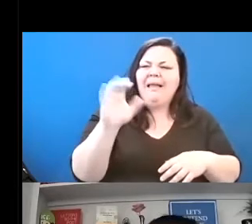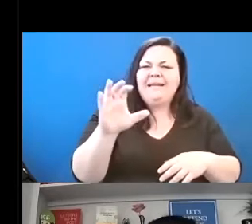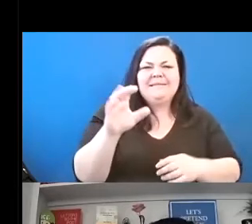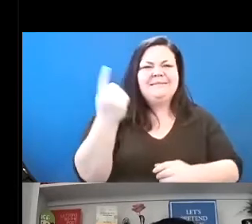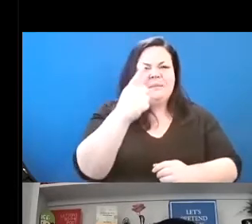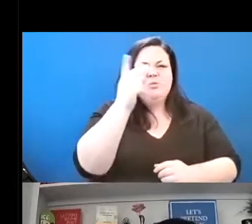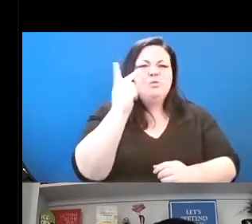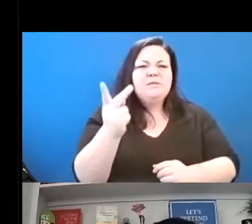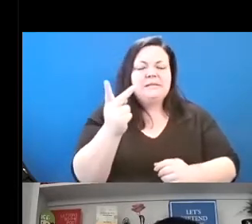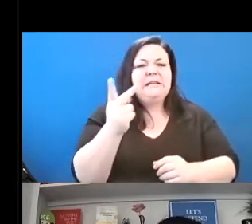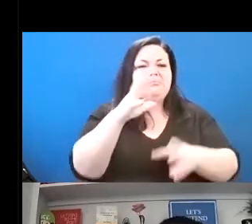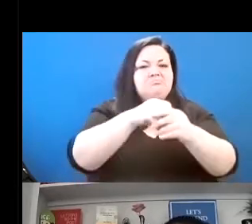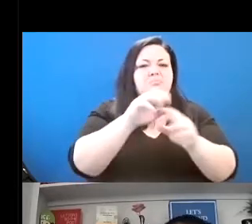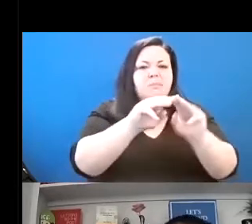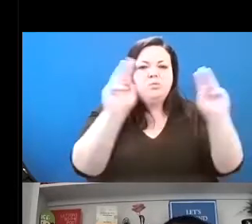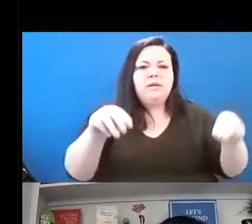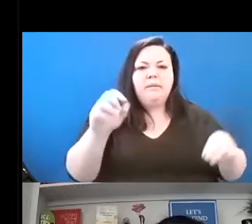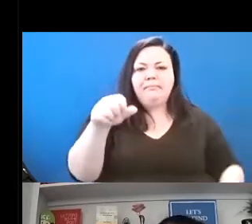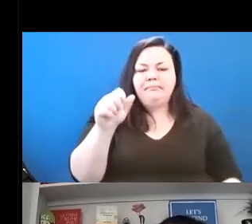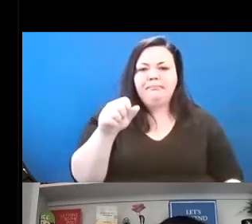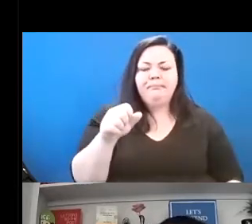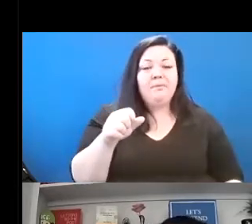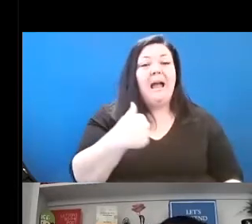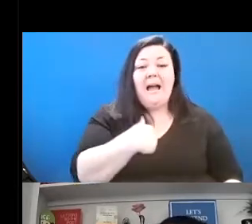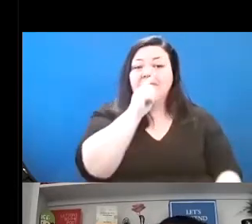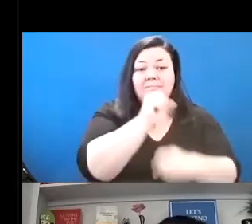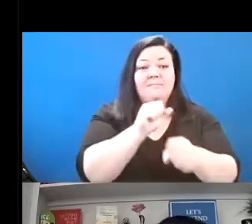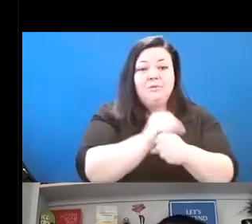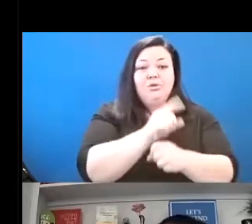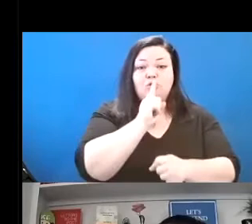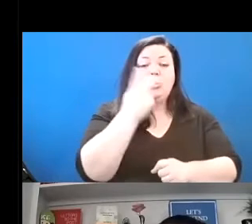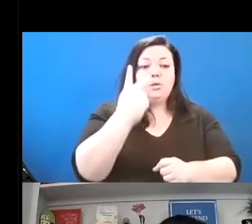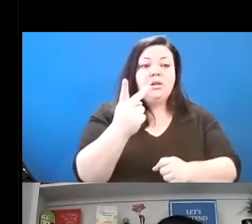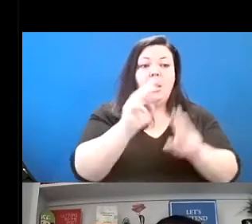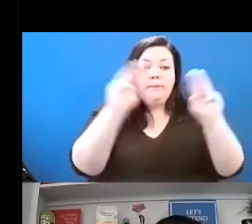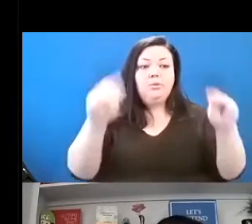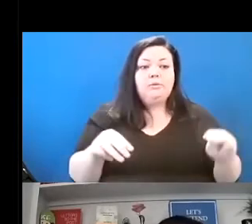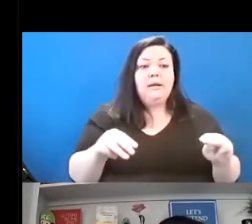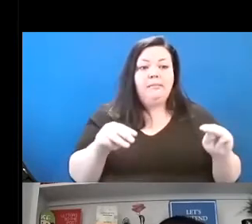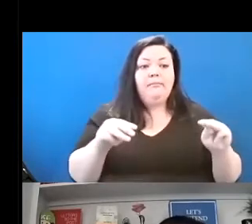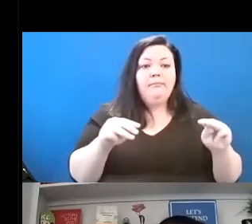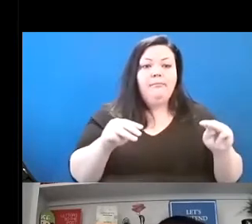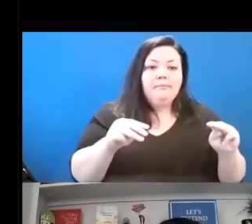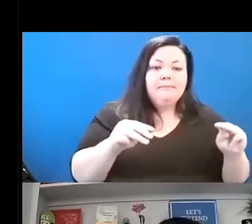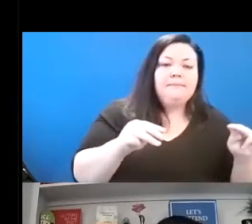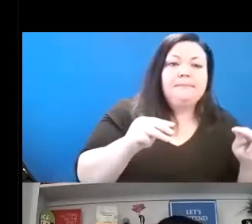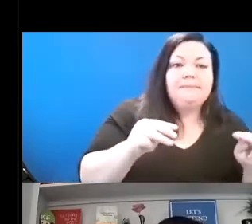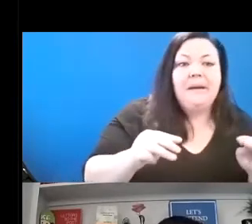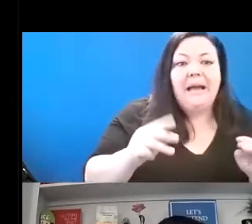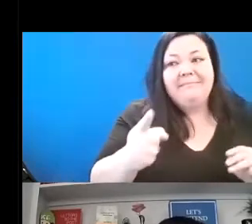in a museum um i'm 100 sure he saw it in a museum and was inspired to write this piece